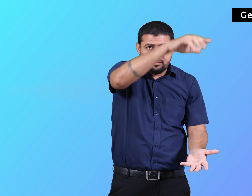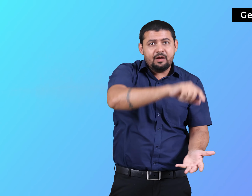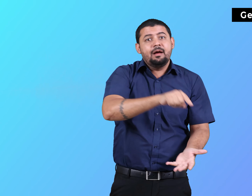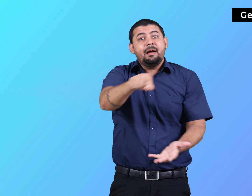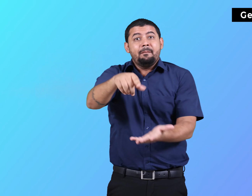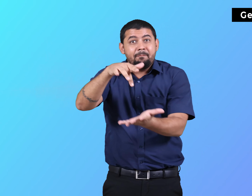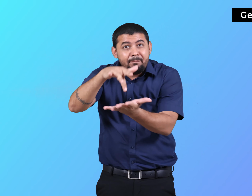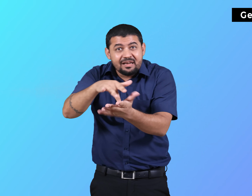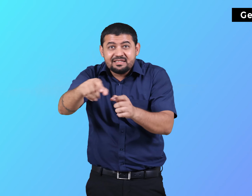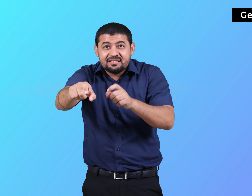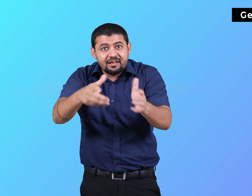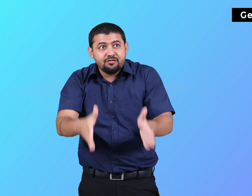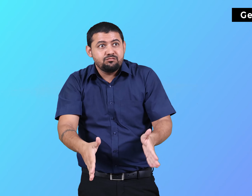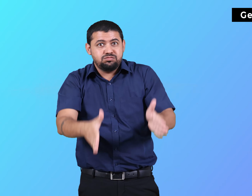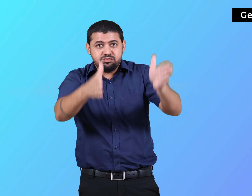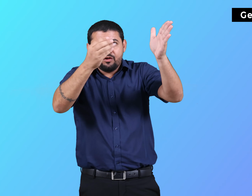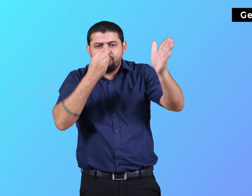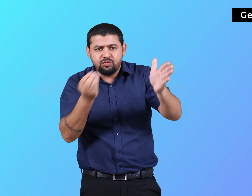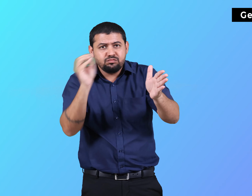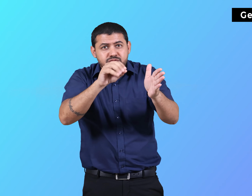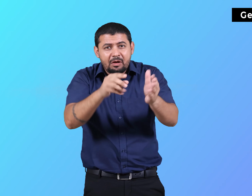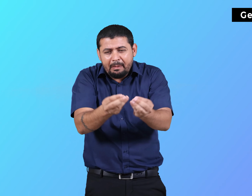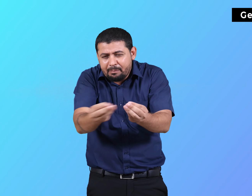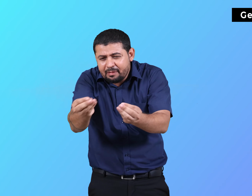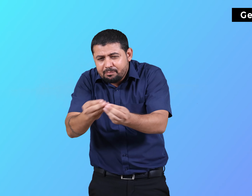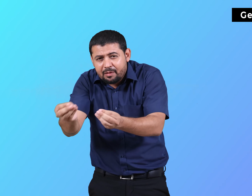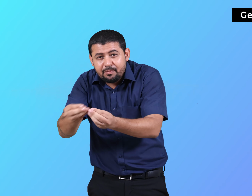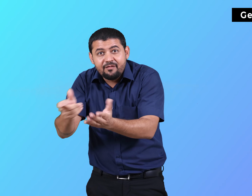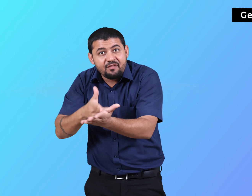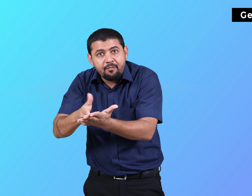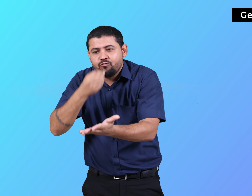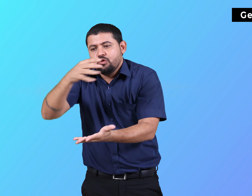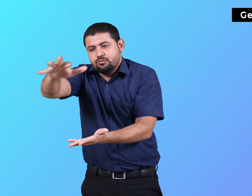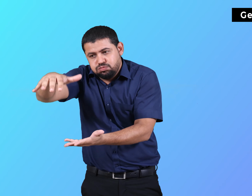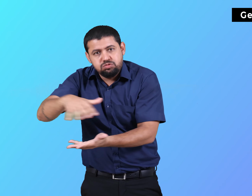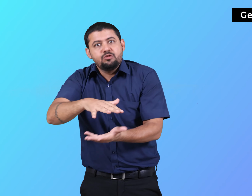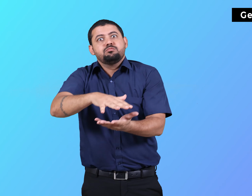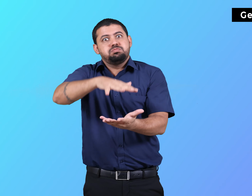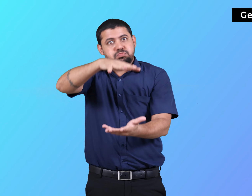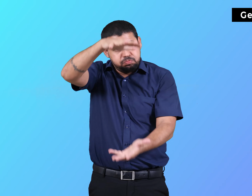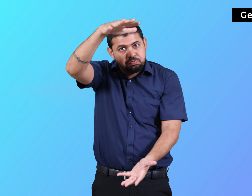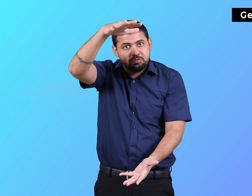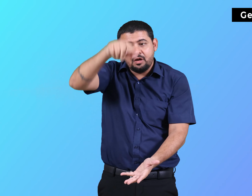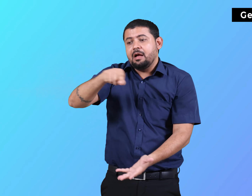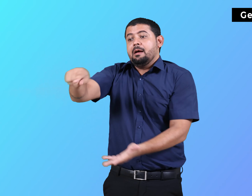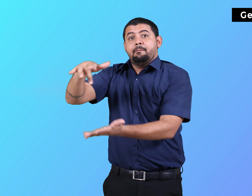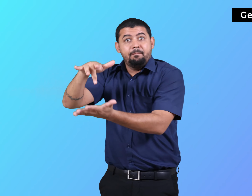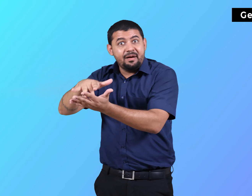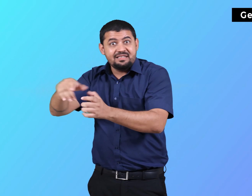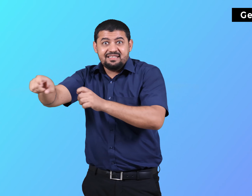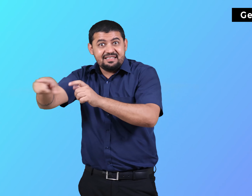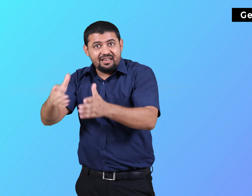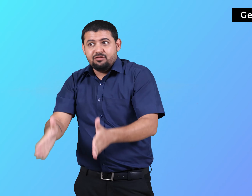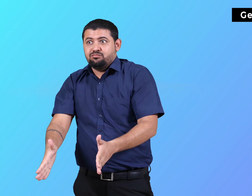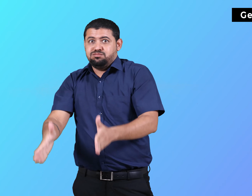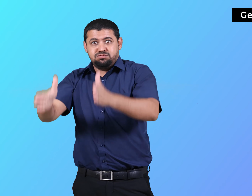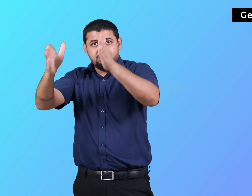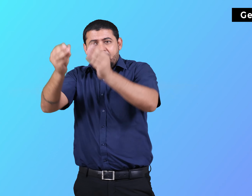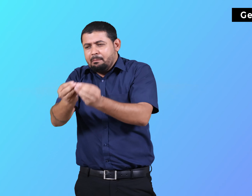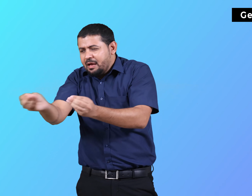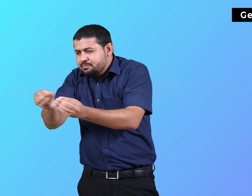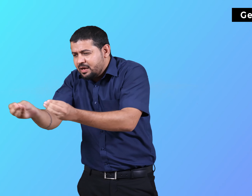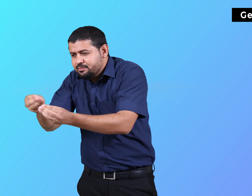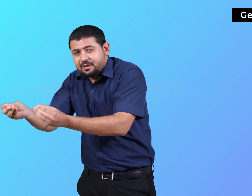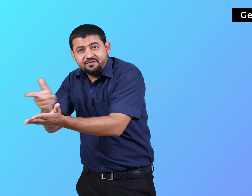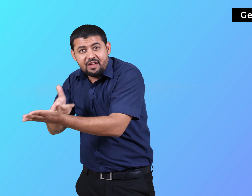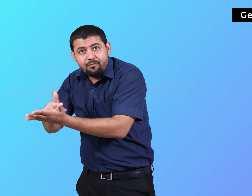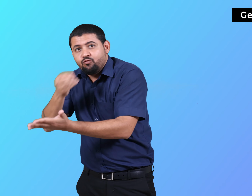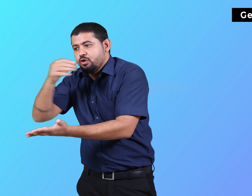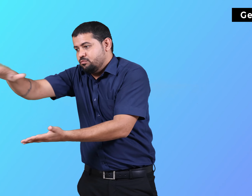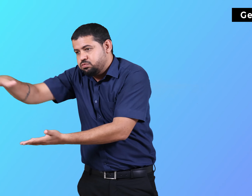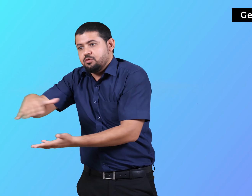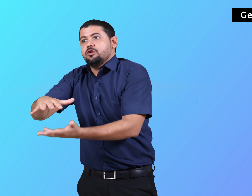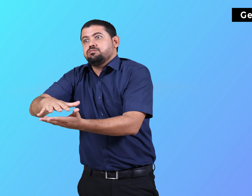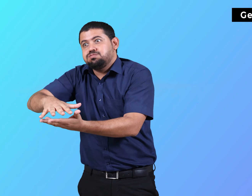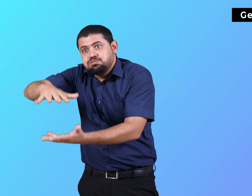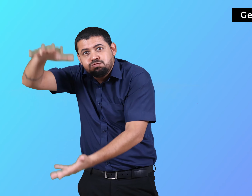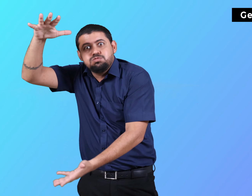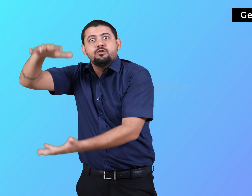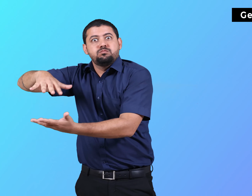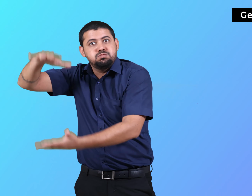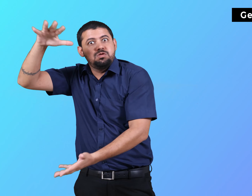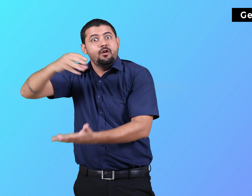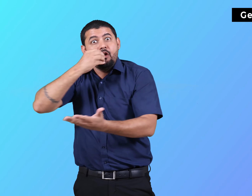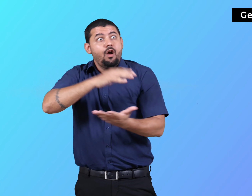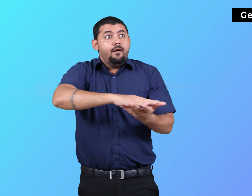In each city he stored the grain that grew in the fields around that city.